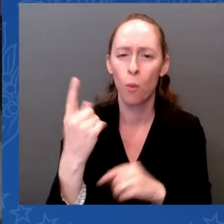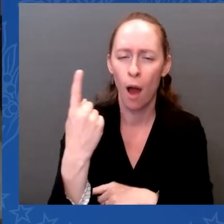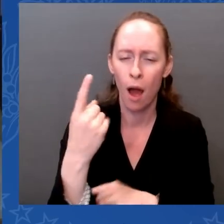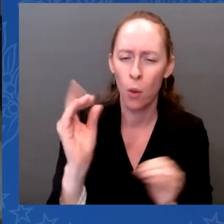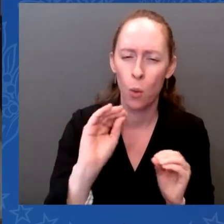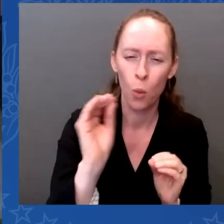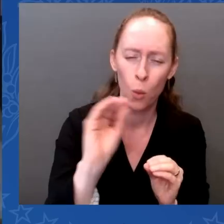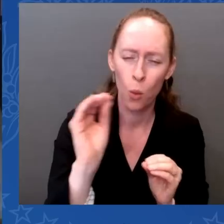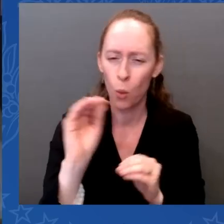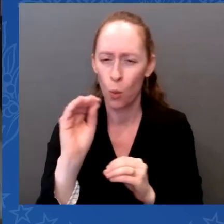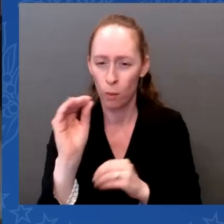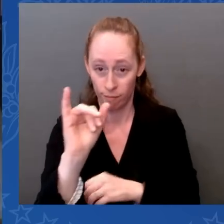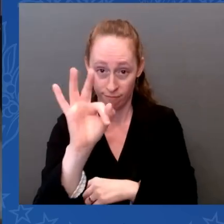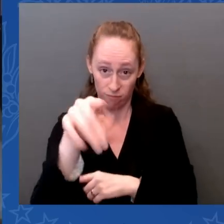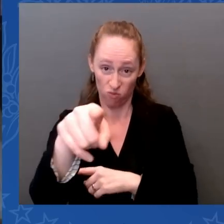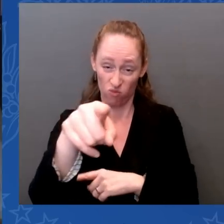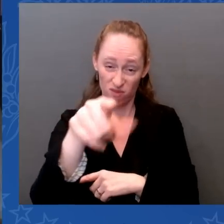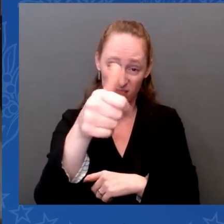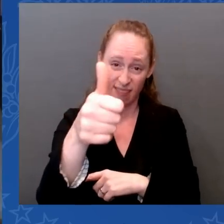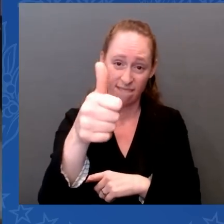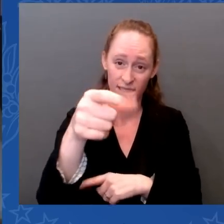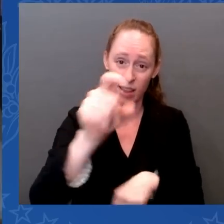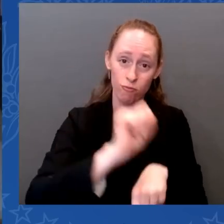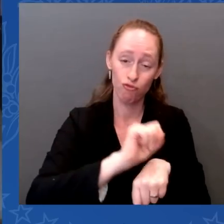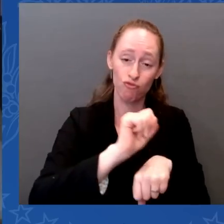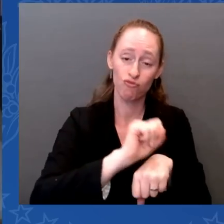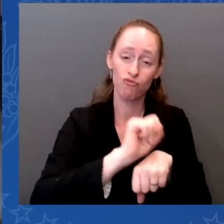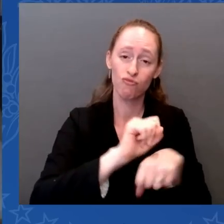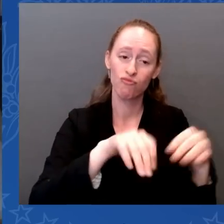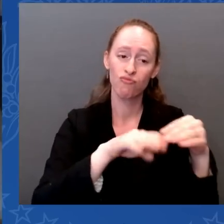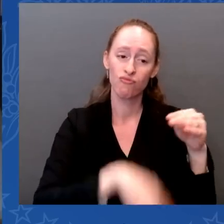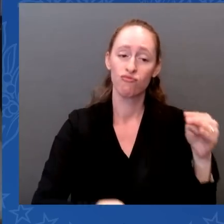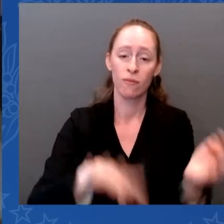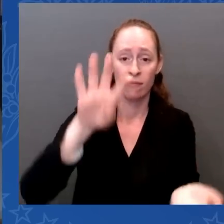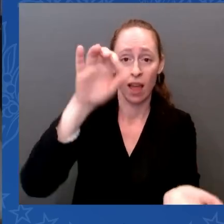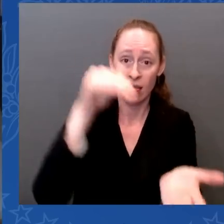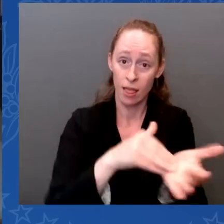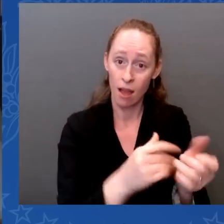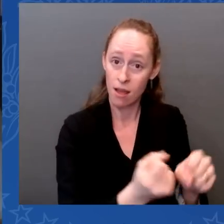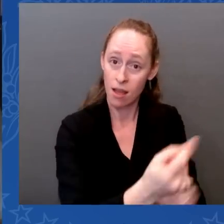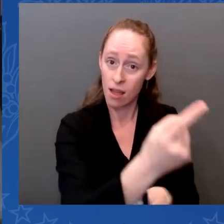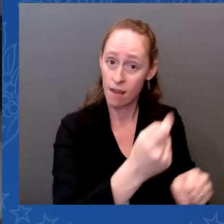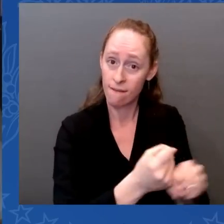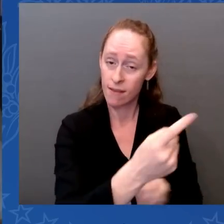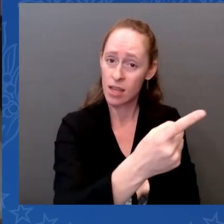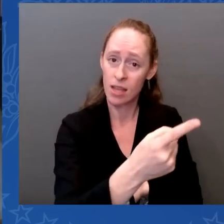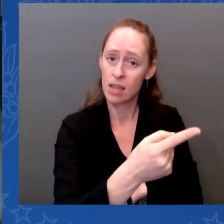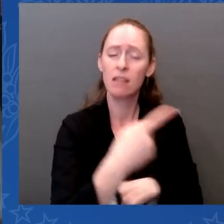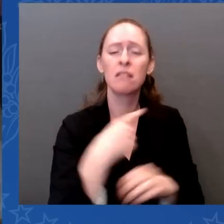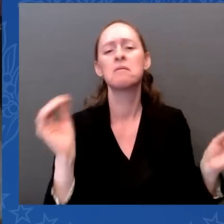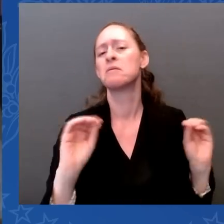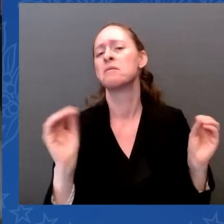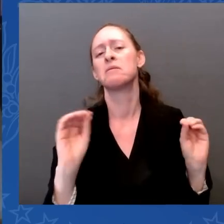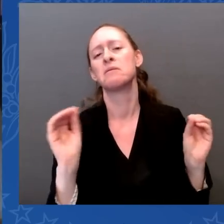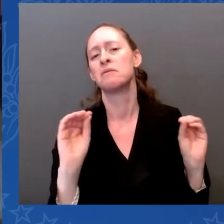a year will pay a single penny more in federal taxes. If you're making less than 400 grand -- and I hope none of you are;